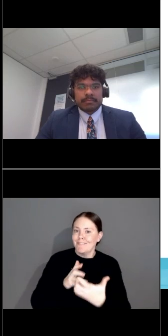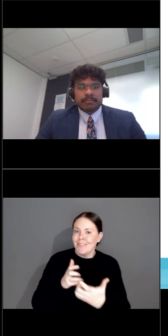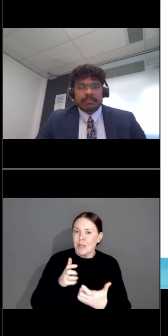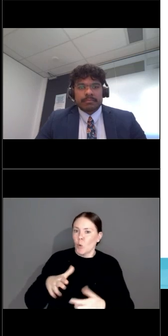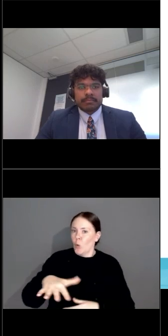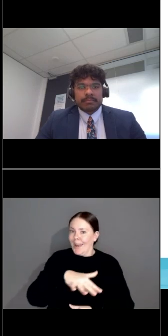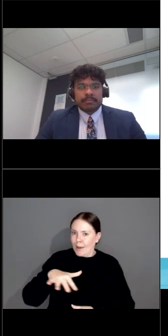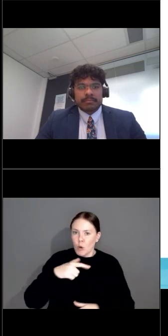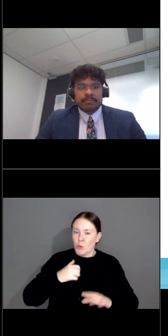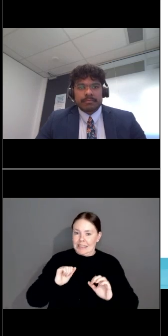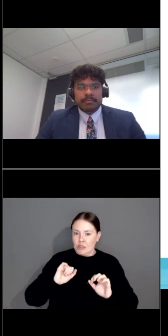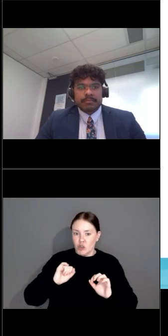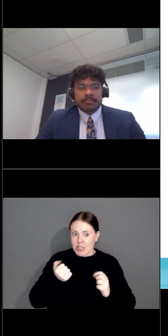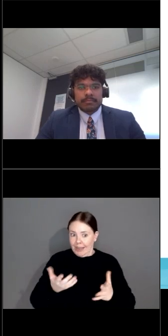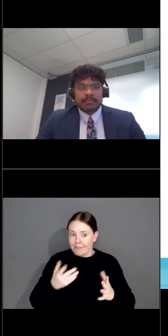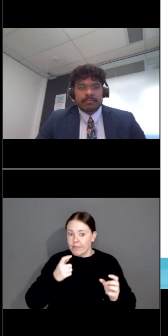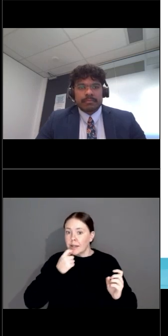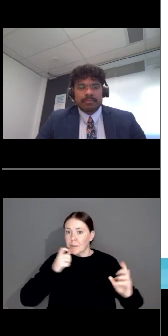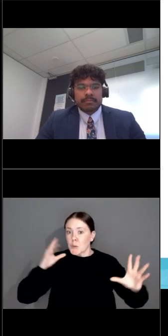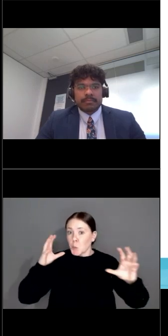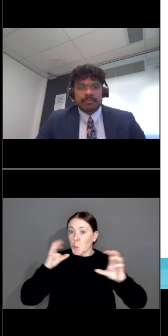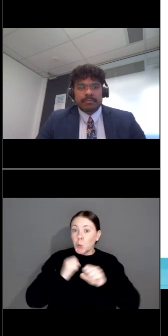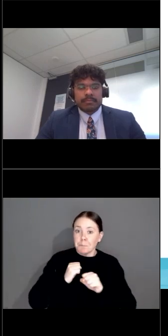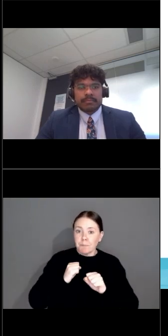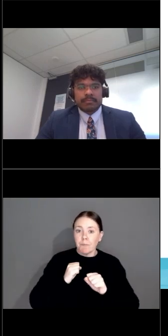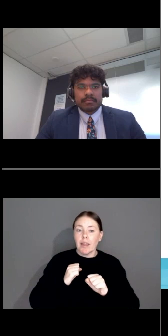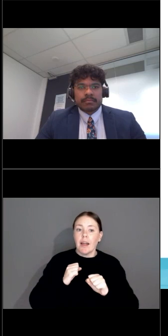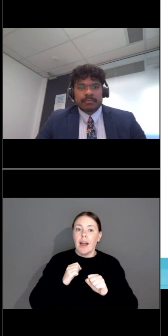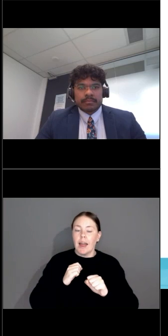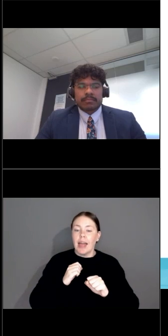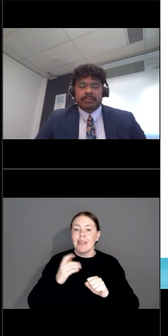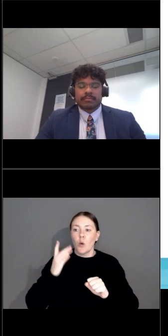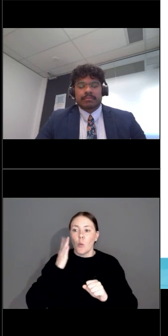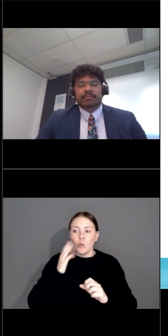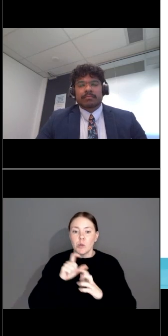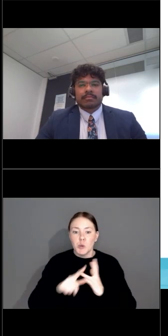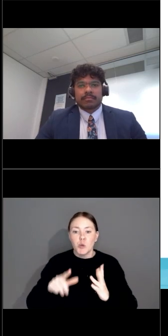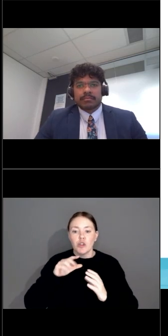now and when we do training we hopefully try and narrow it a little bit more so you can understand